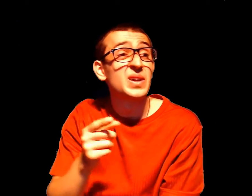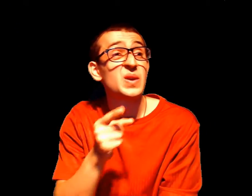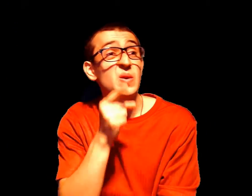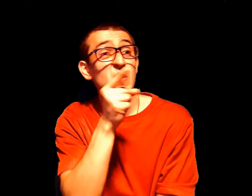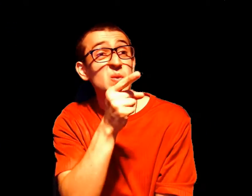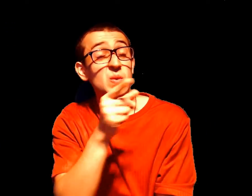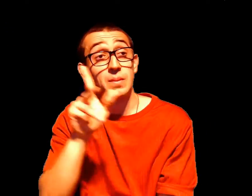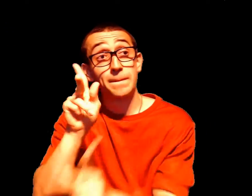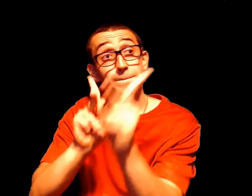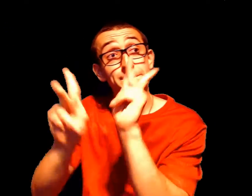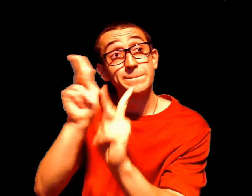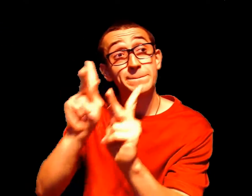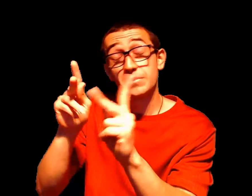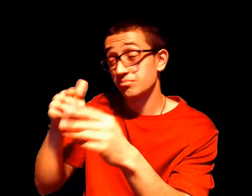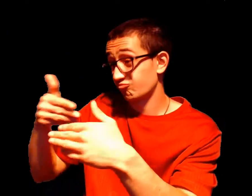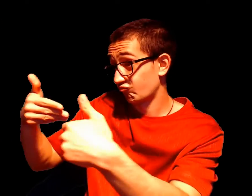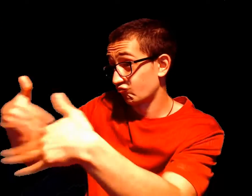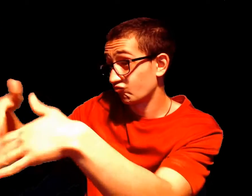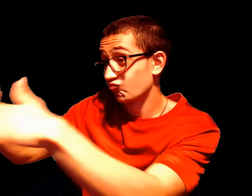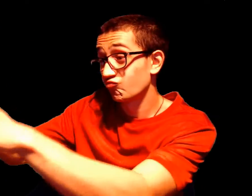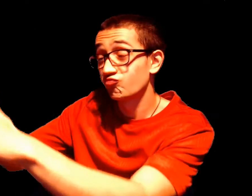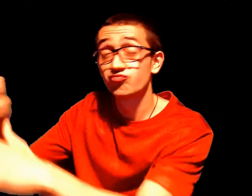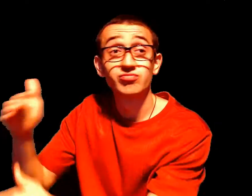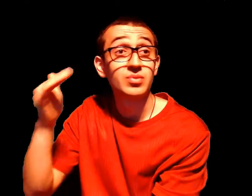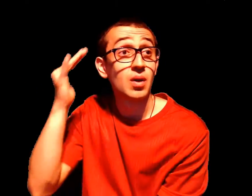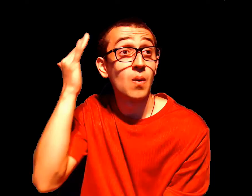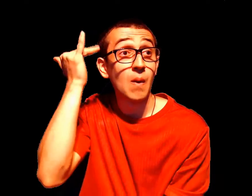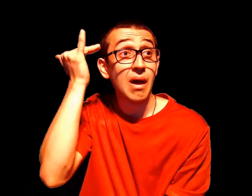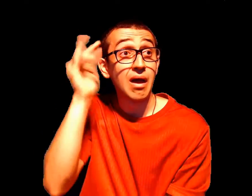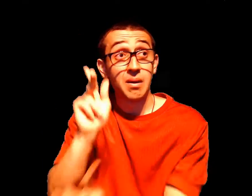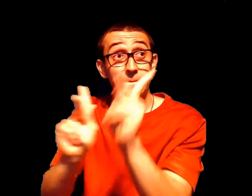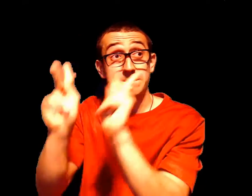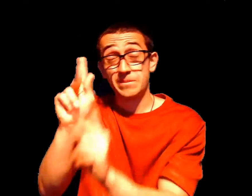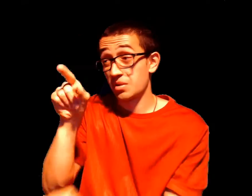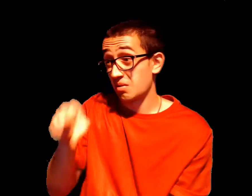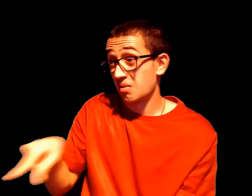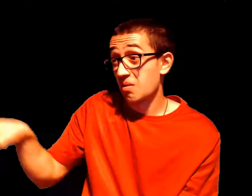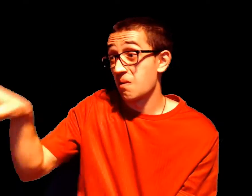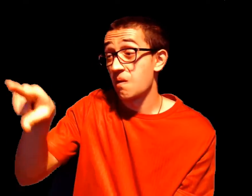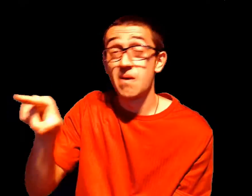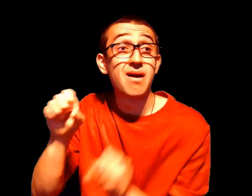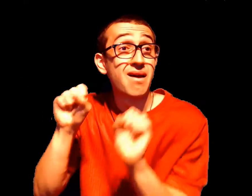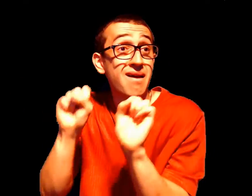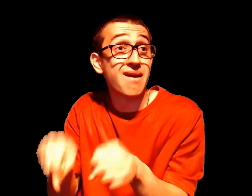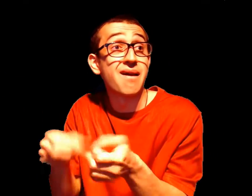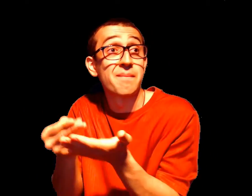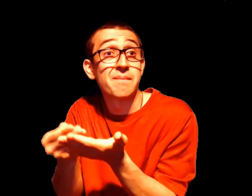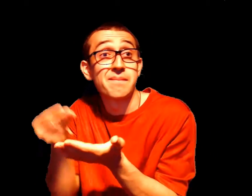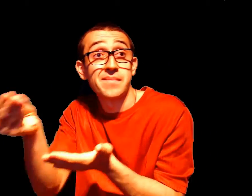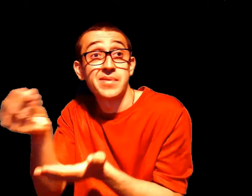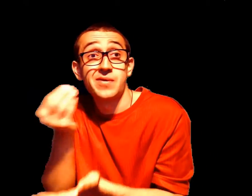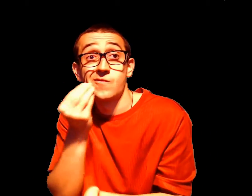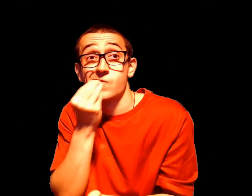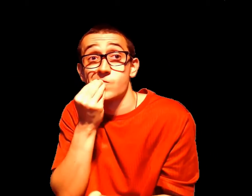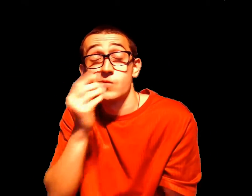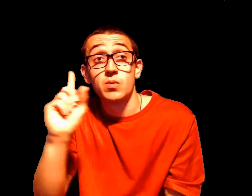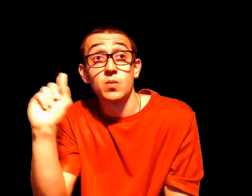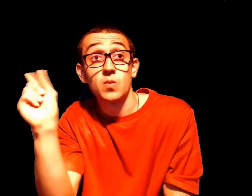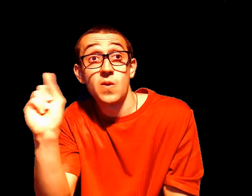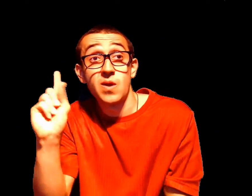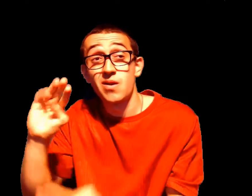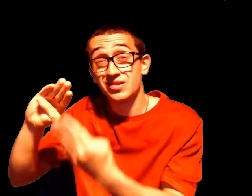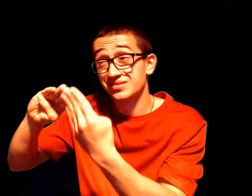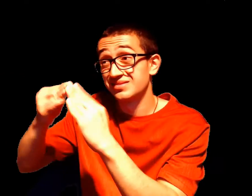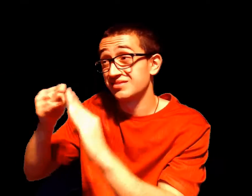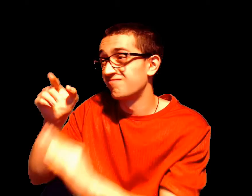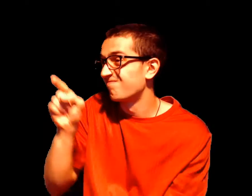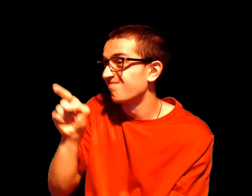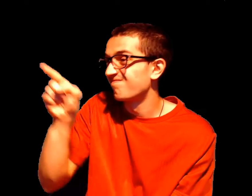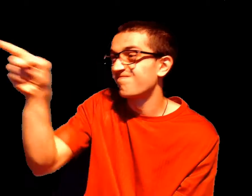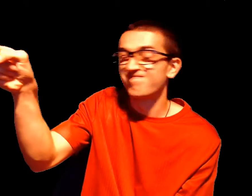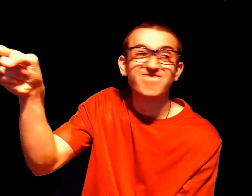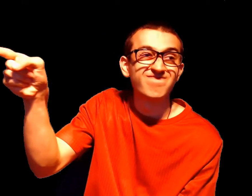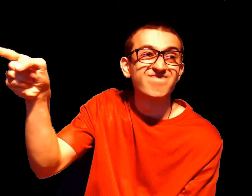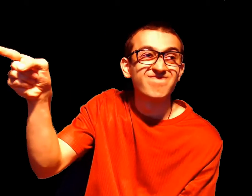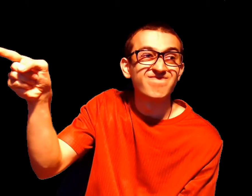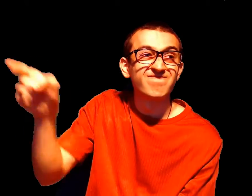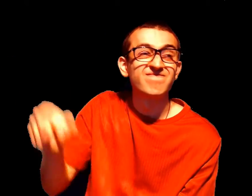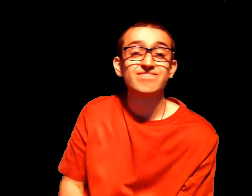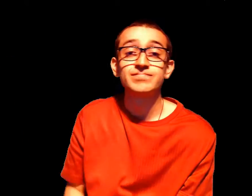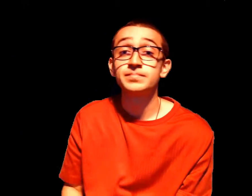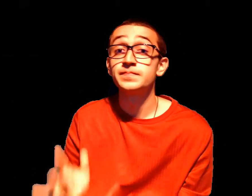dismiss the crowds so that they can go to the villages and buy food for themselves.”